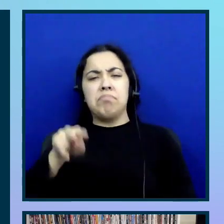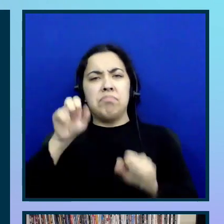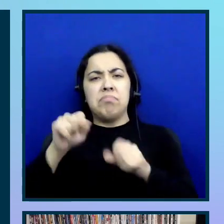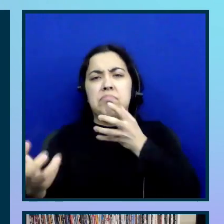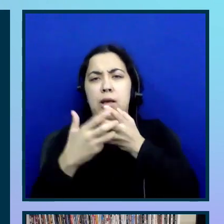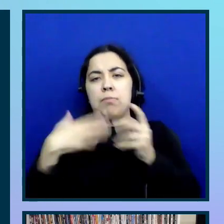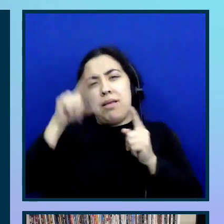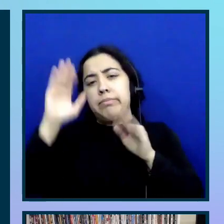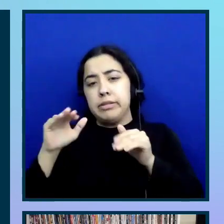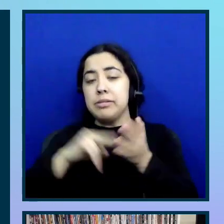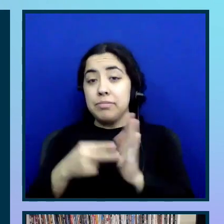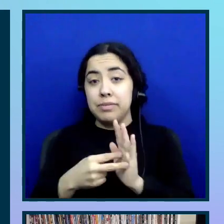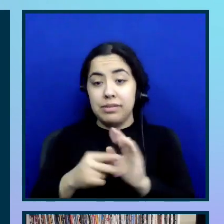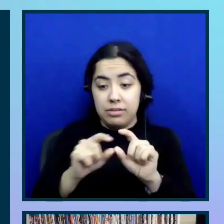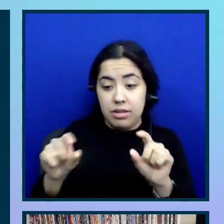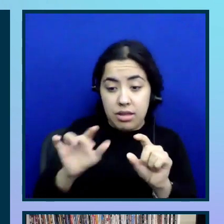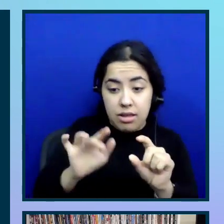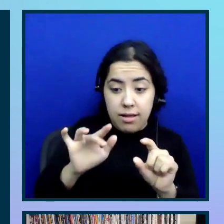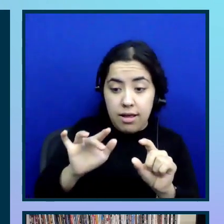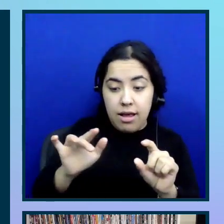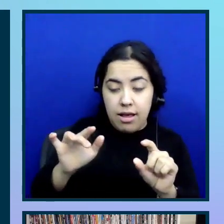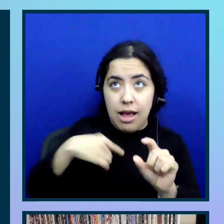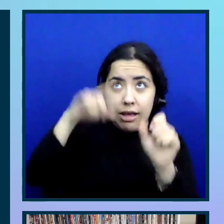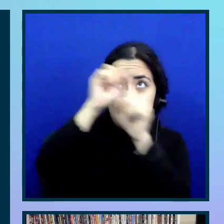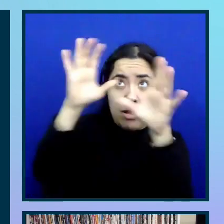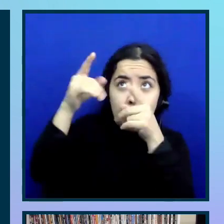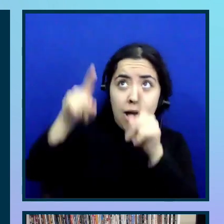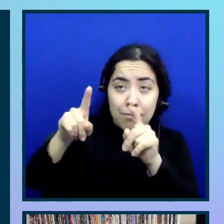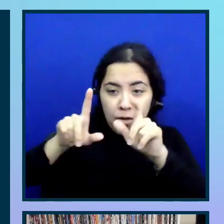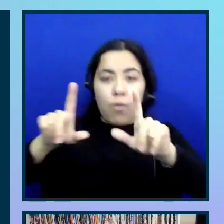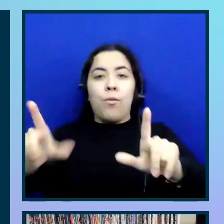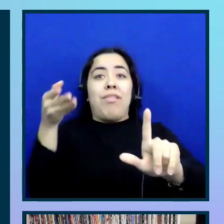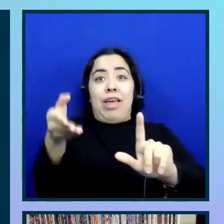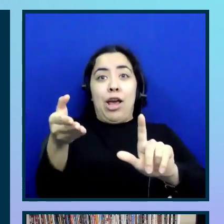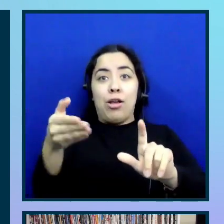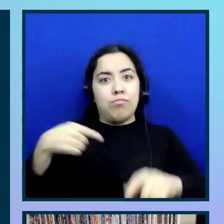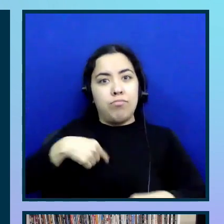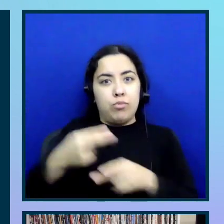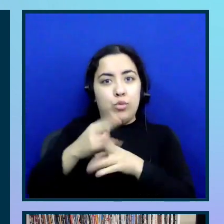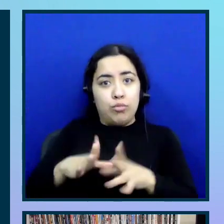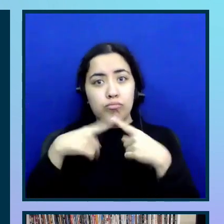result in what the user had in mind for when they clicked? Was the user successful or not?